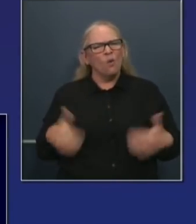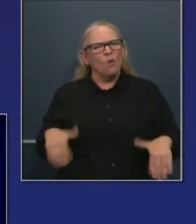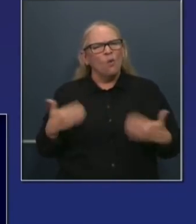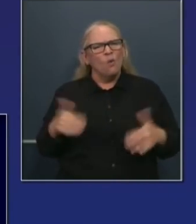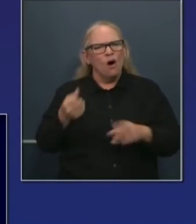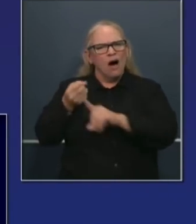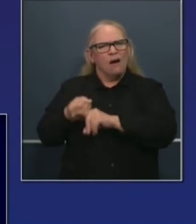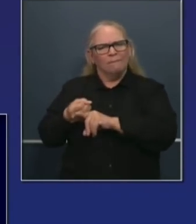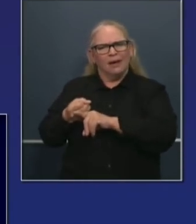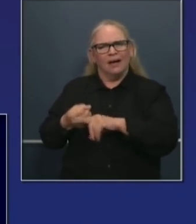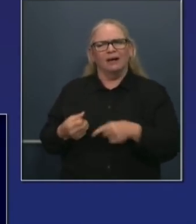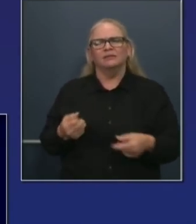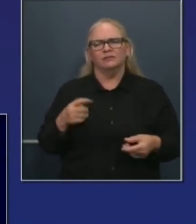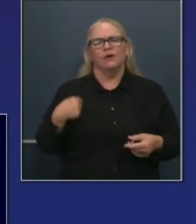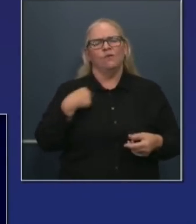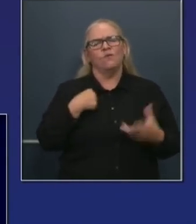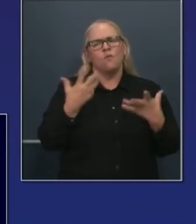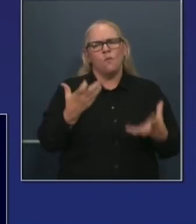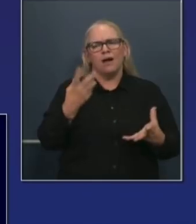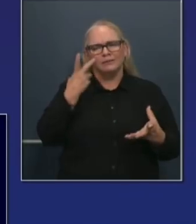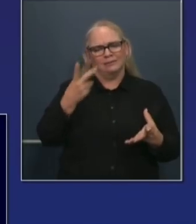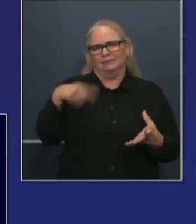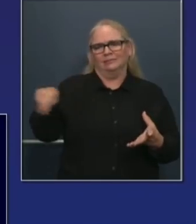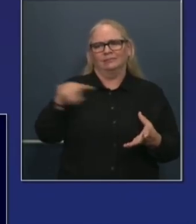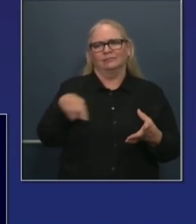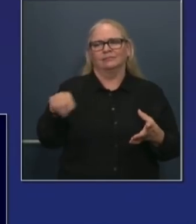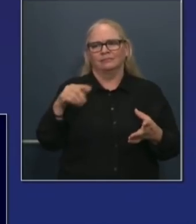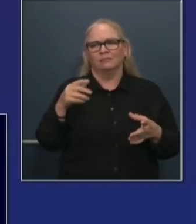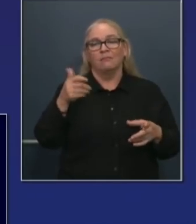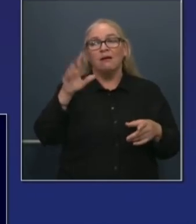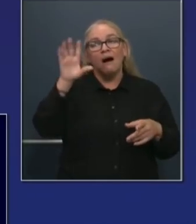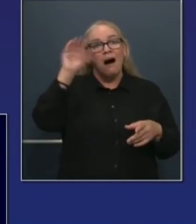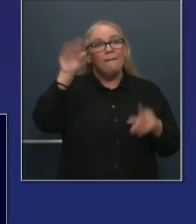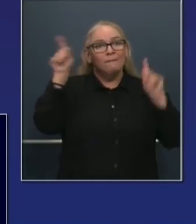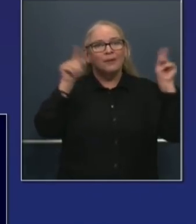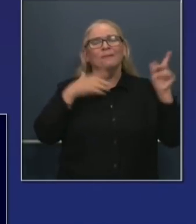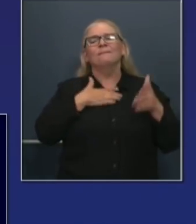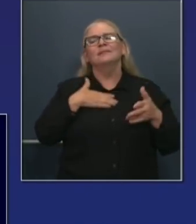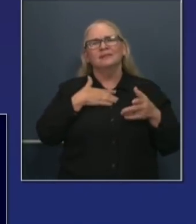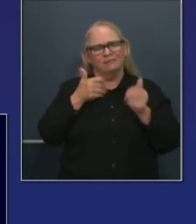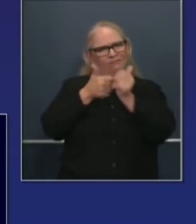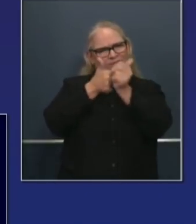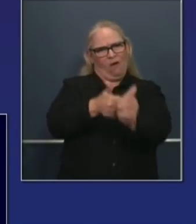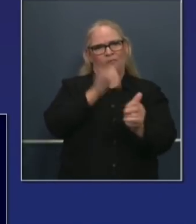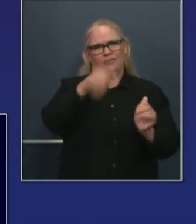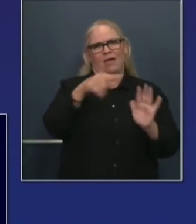MORE STRATEGIC. WE TALK A LOT ABOUT ENFORCEMENT. FOR ME, IT'S NOT ABOUT BEING PUNITIVE, IT'S ABOUT